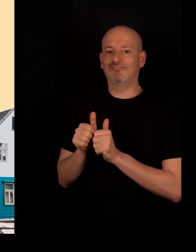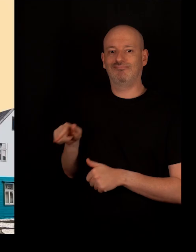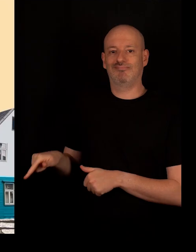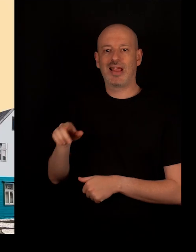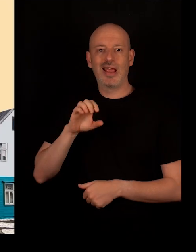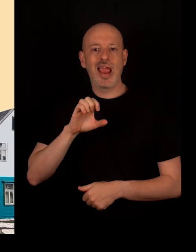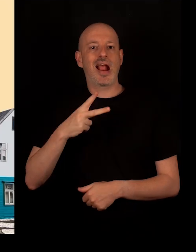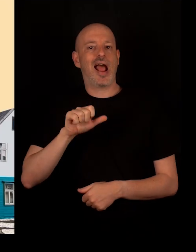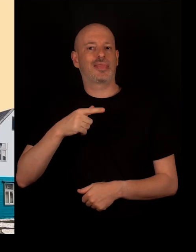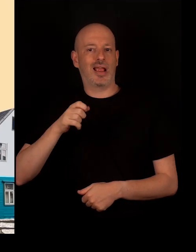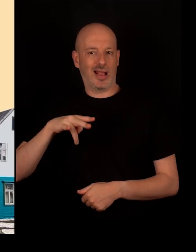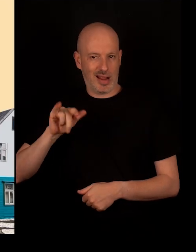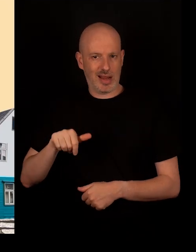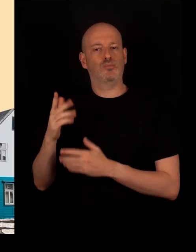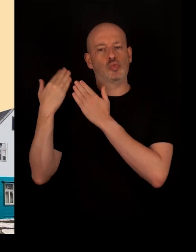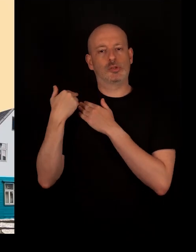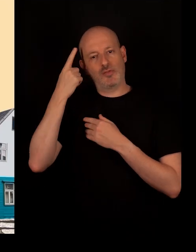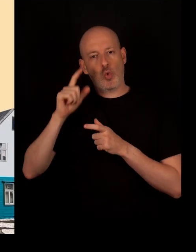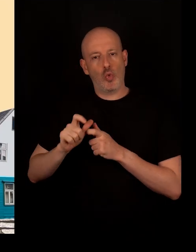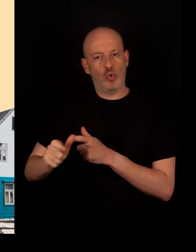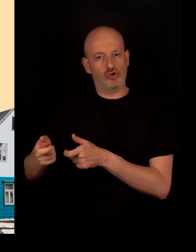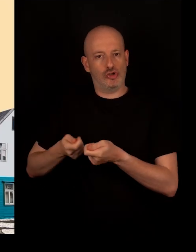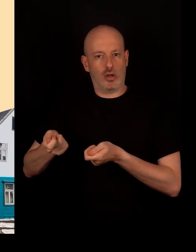Ekaterina, who is responsible for the logistics of it.